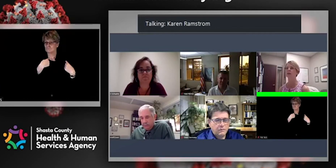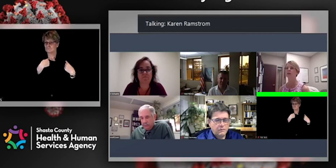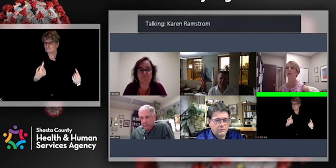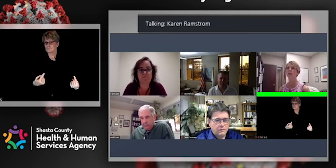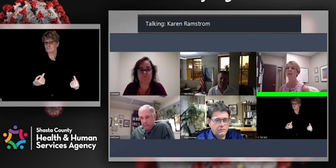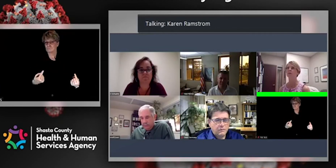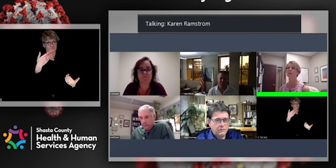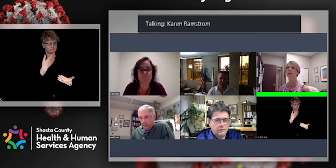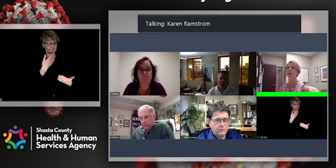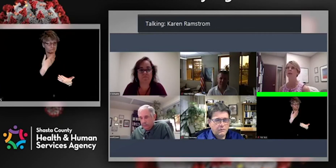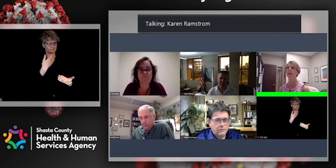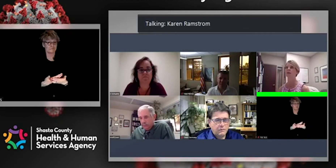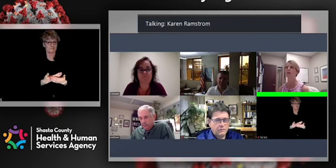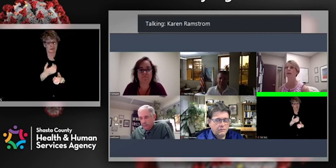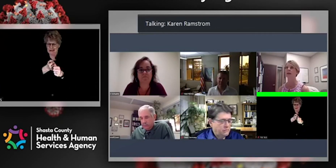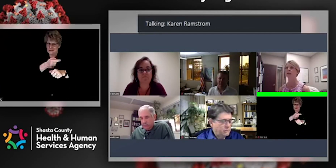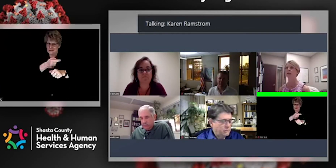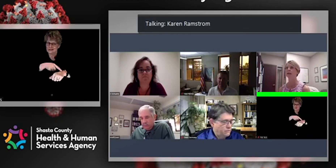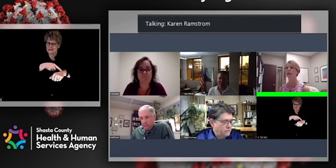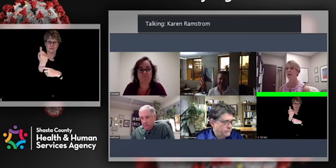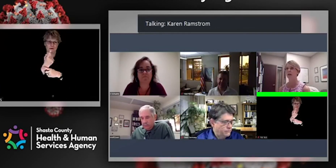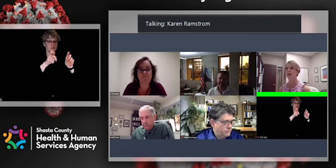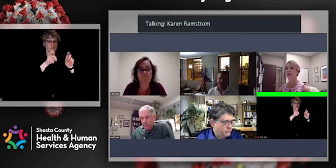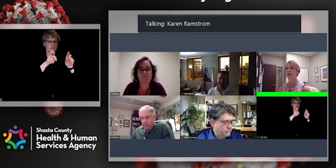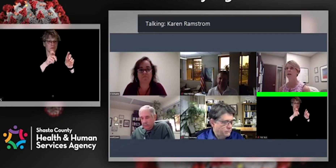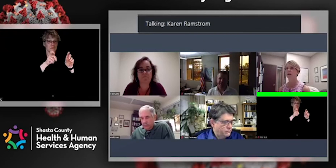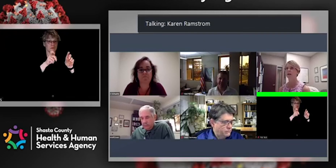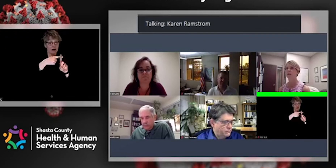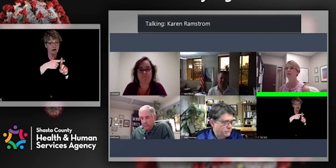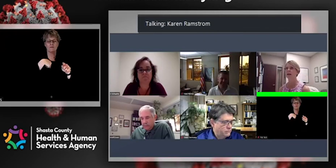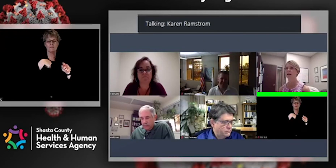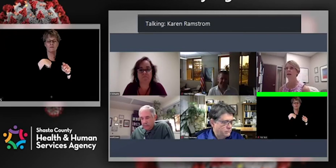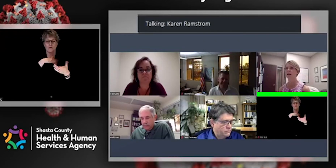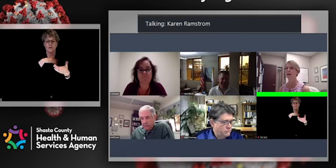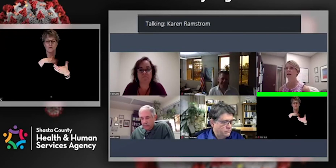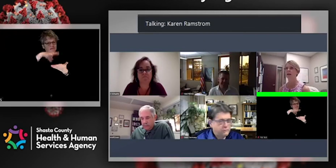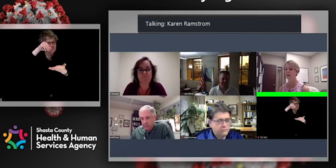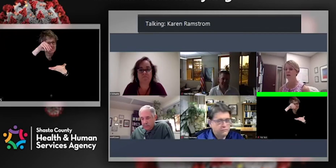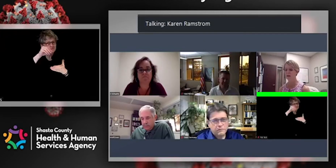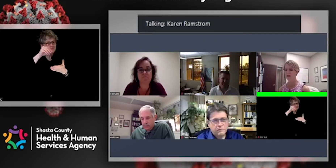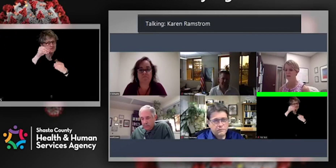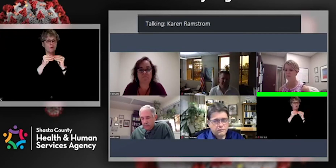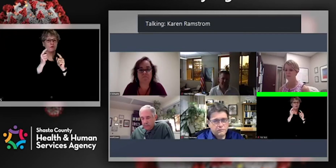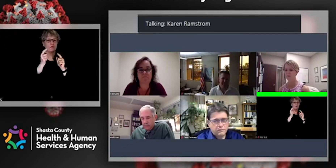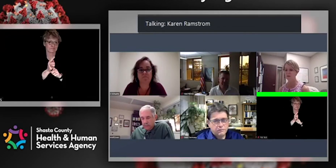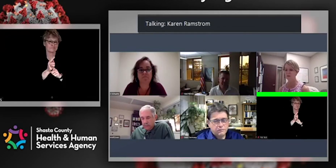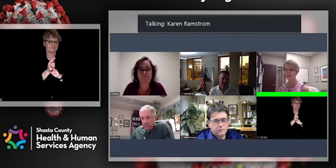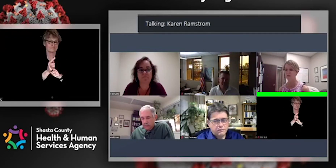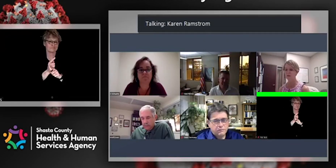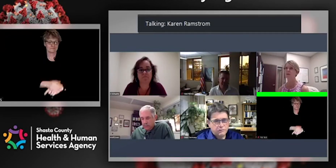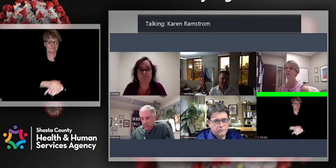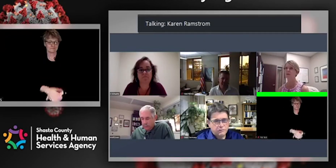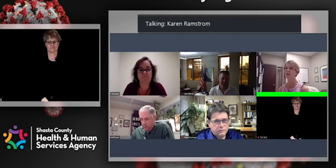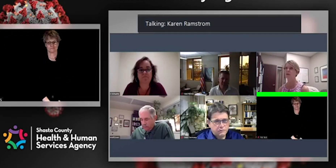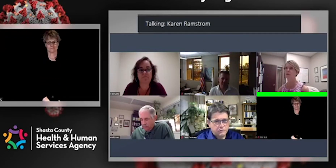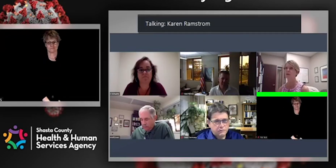we learn a little bit and make tweaks here and there. I think the schools have really